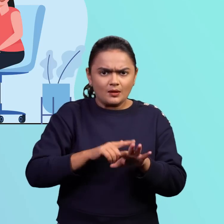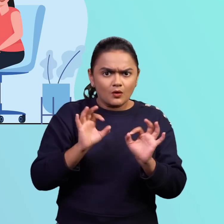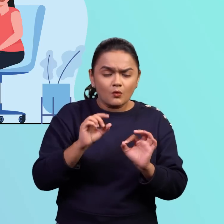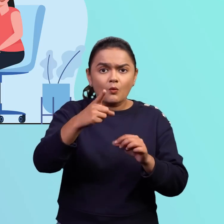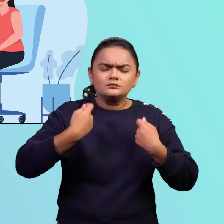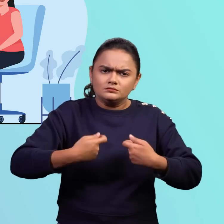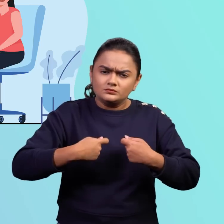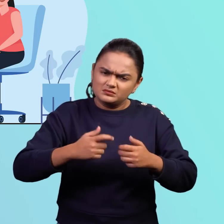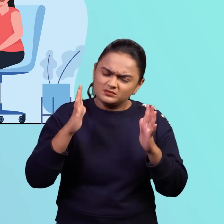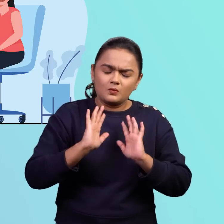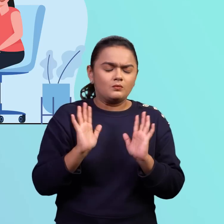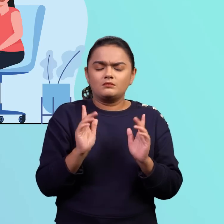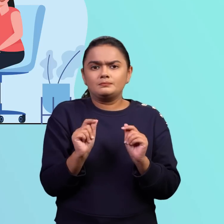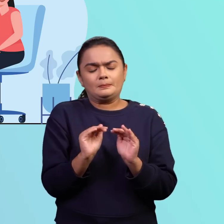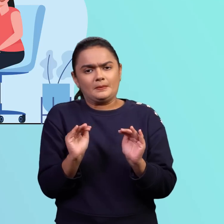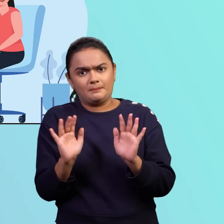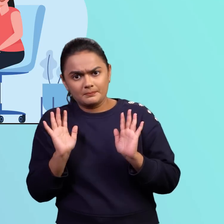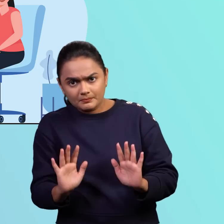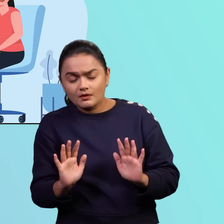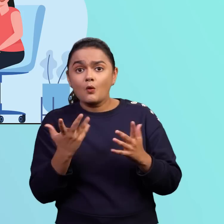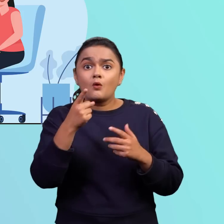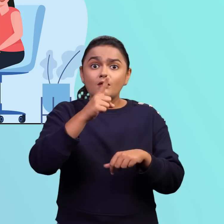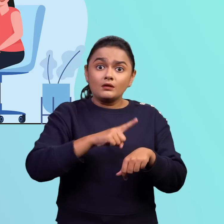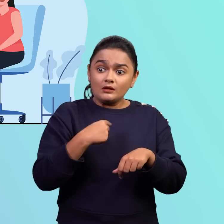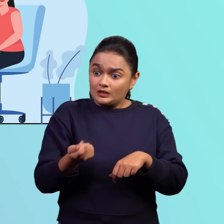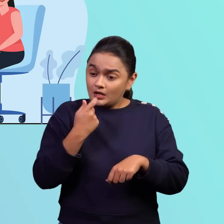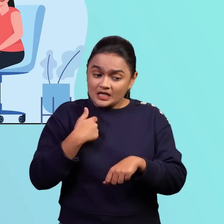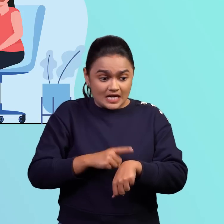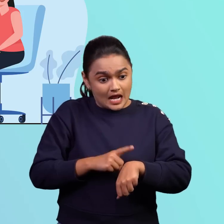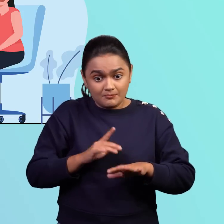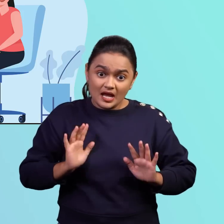ability to afford medication and availability to take it,